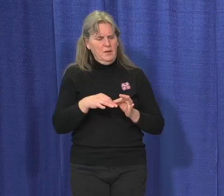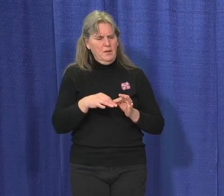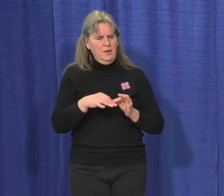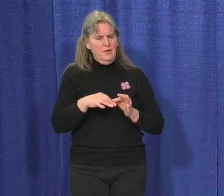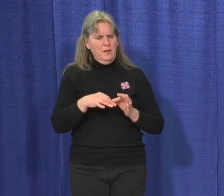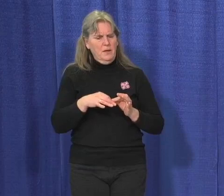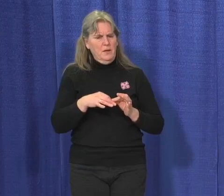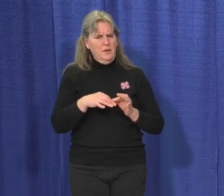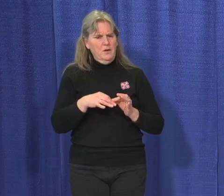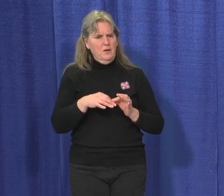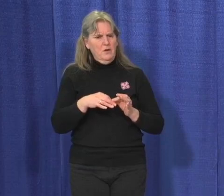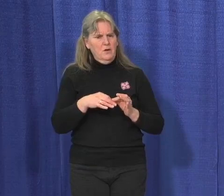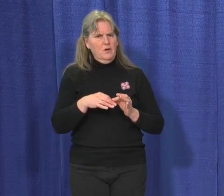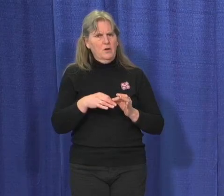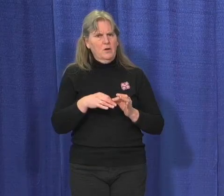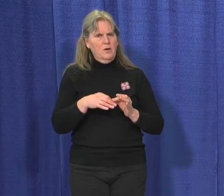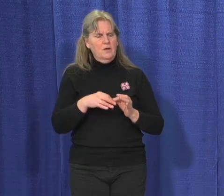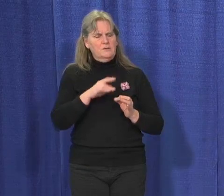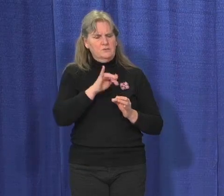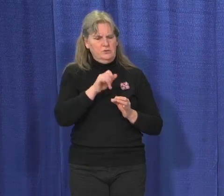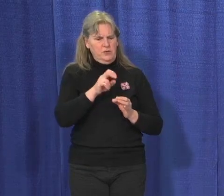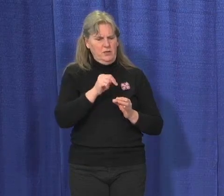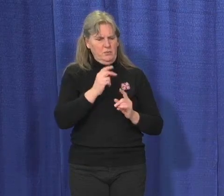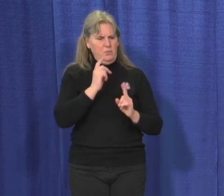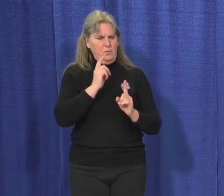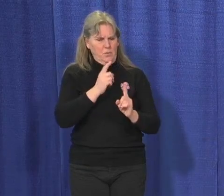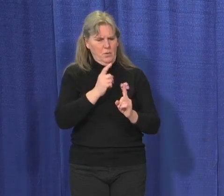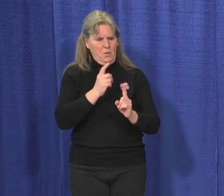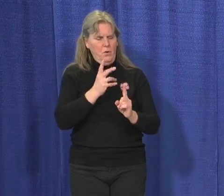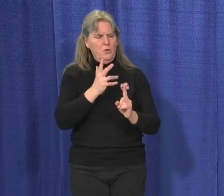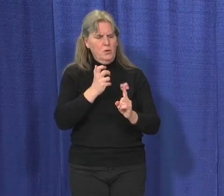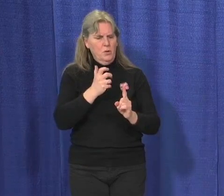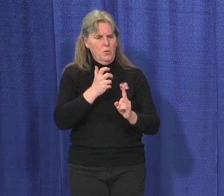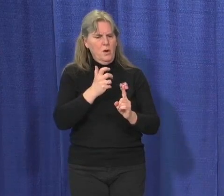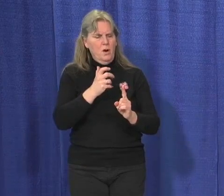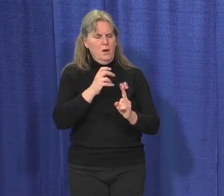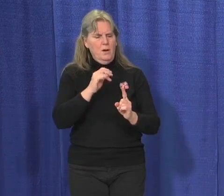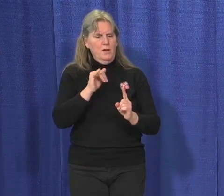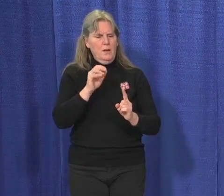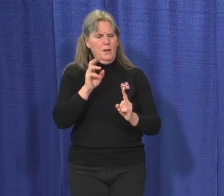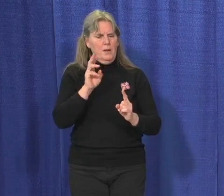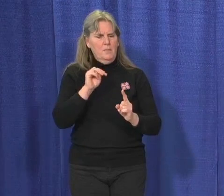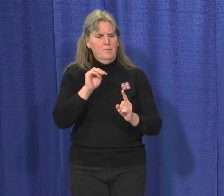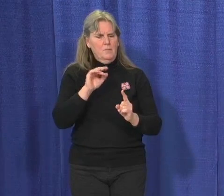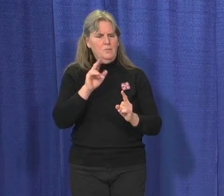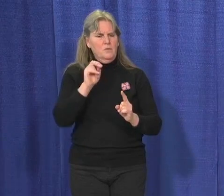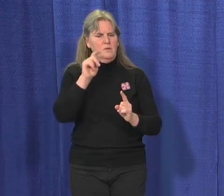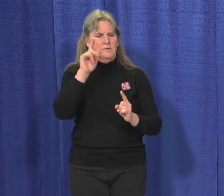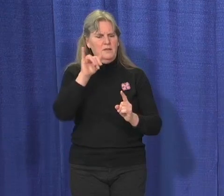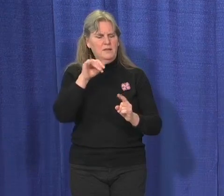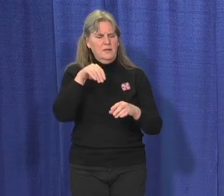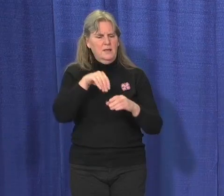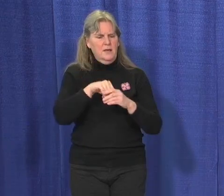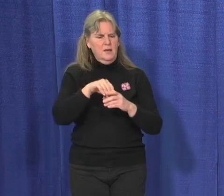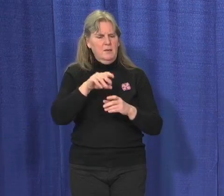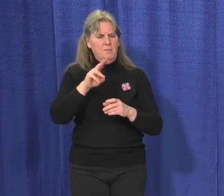immunity during the announcement back in January.